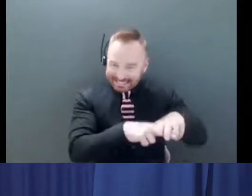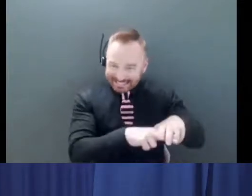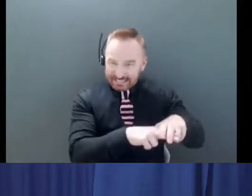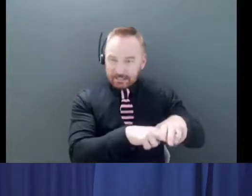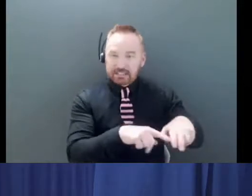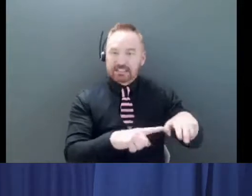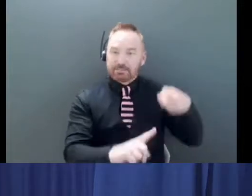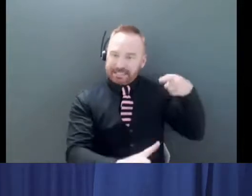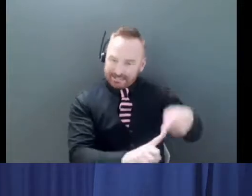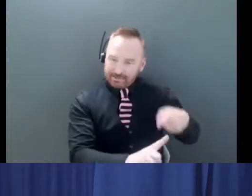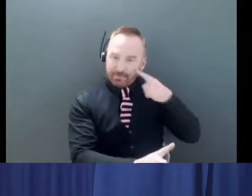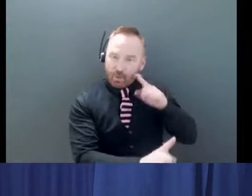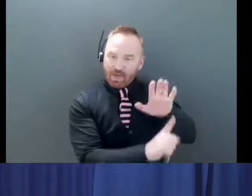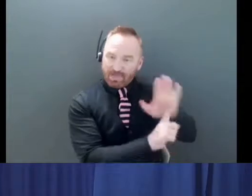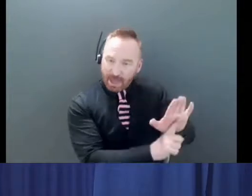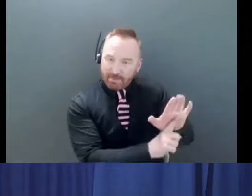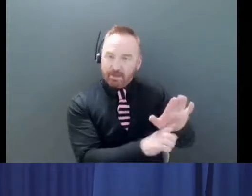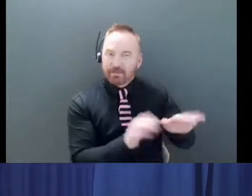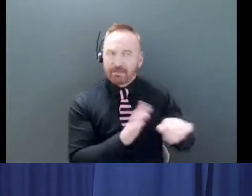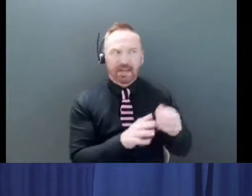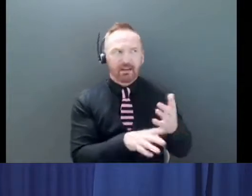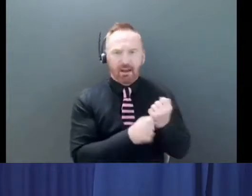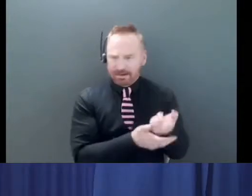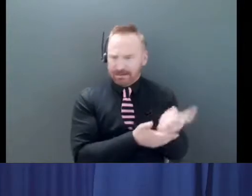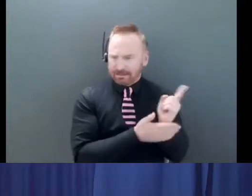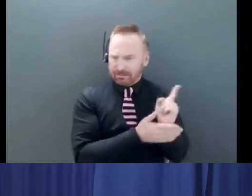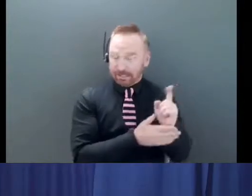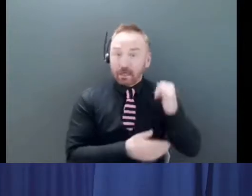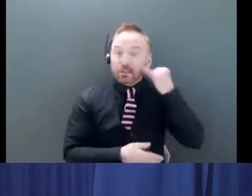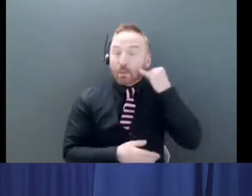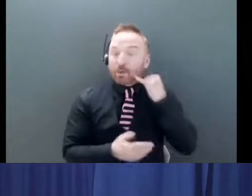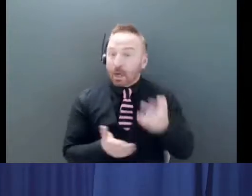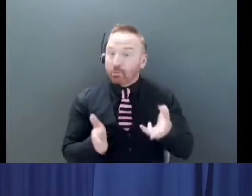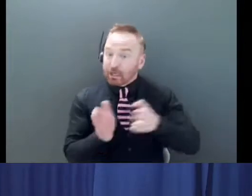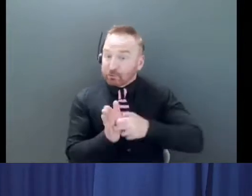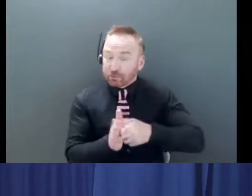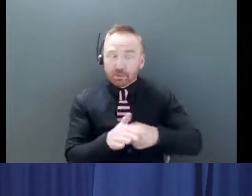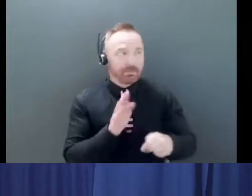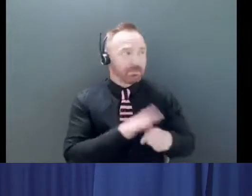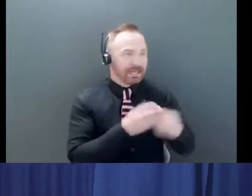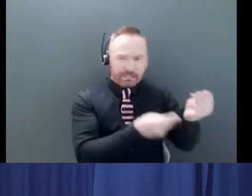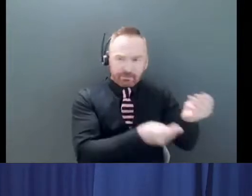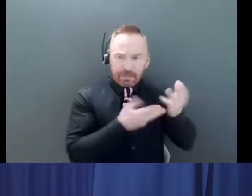information, please reach out to the student transportation officer.